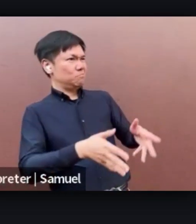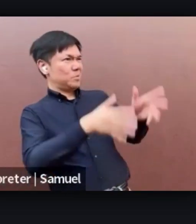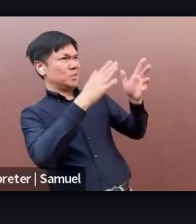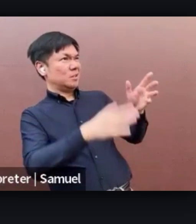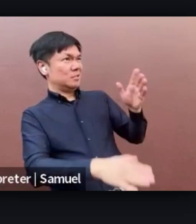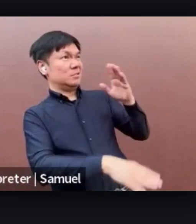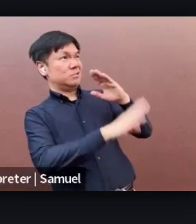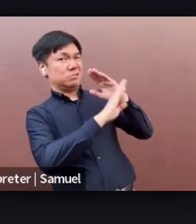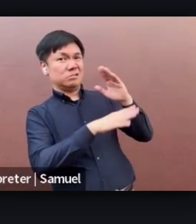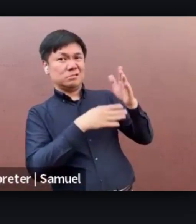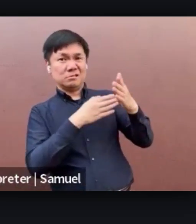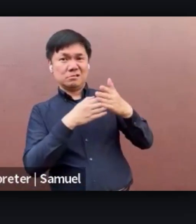make the building accessible.